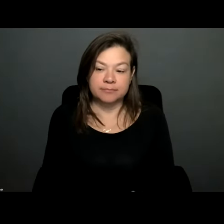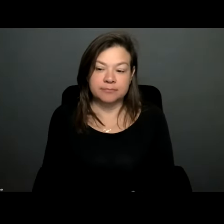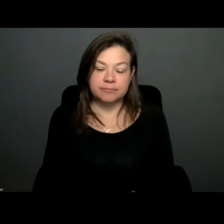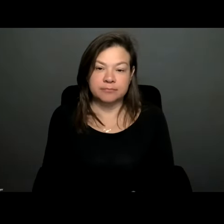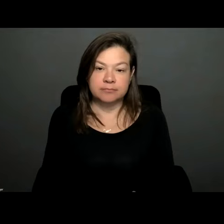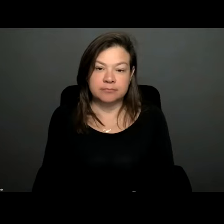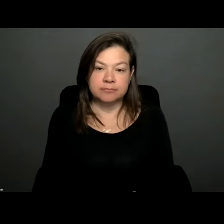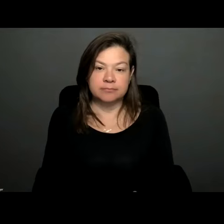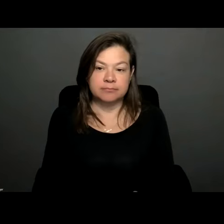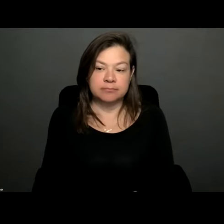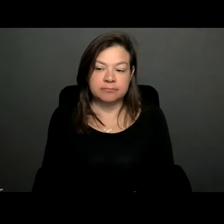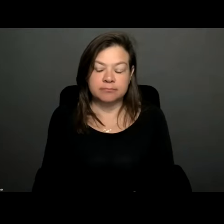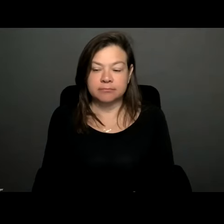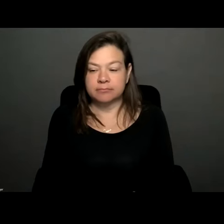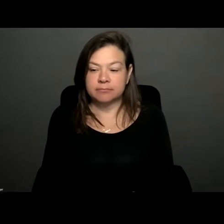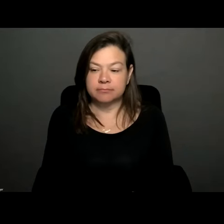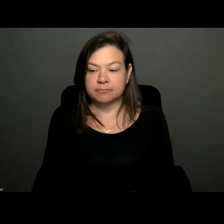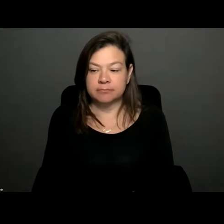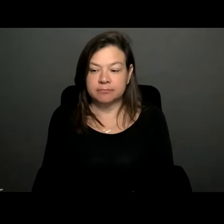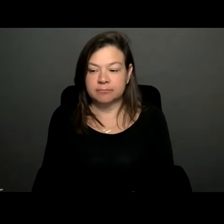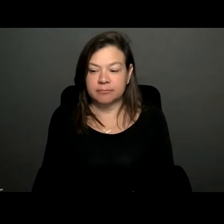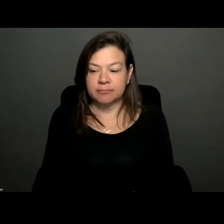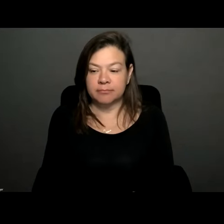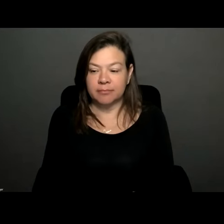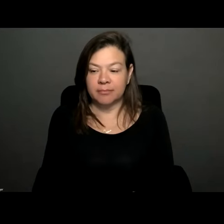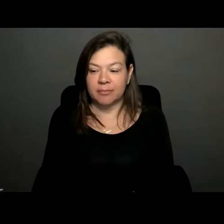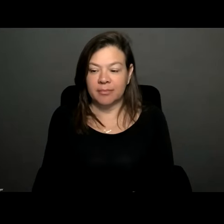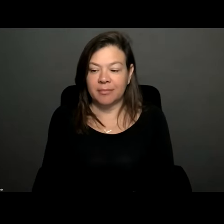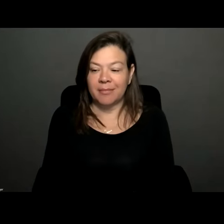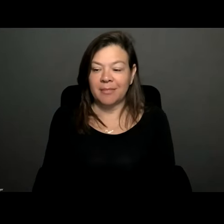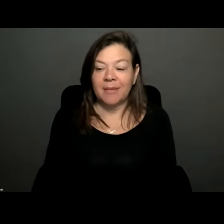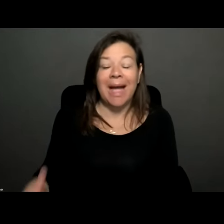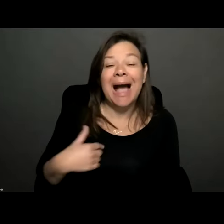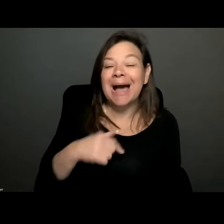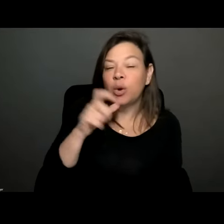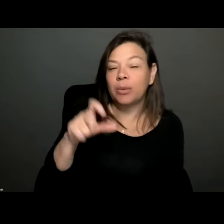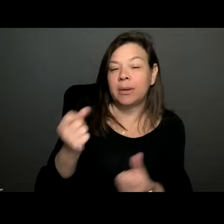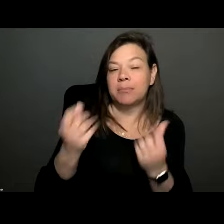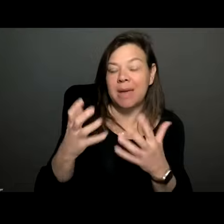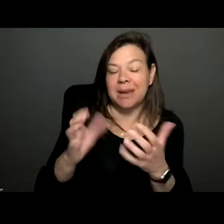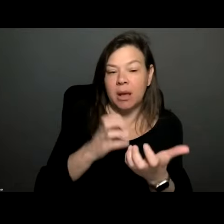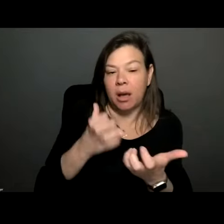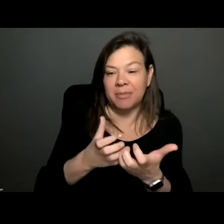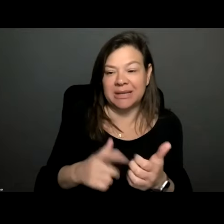and do something with, oh, I don't need many accommodations. I don't need to be seen as something different